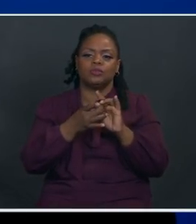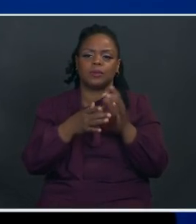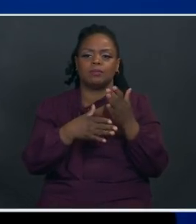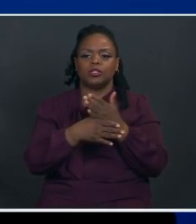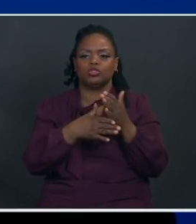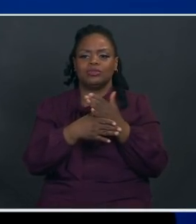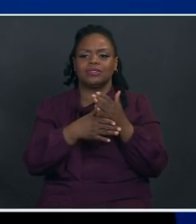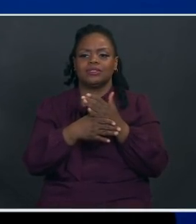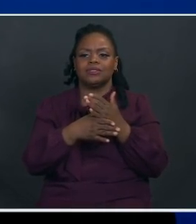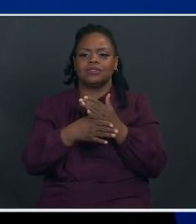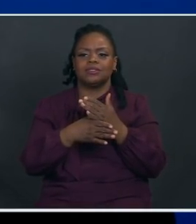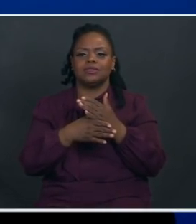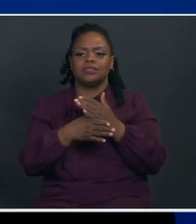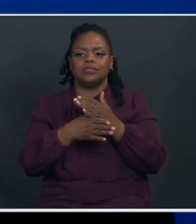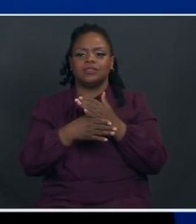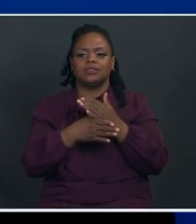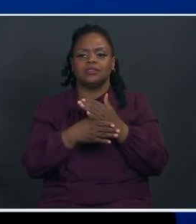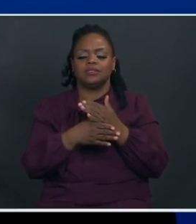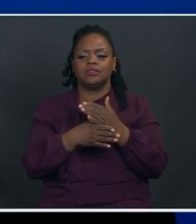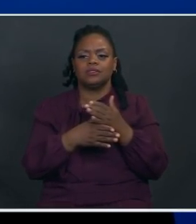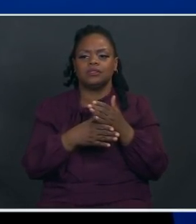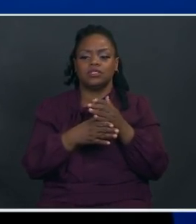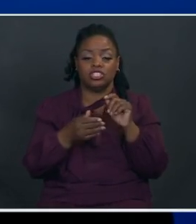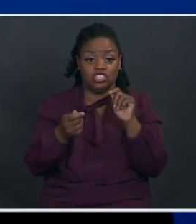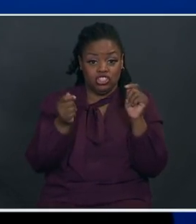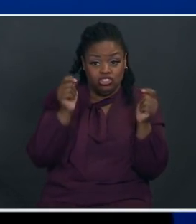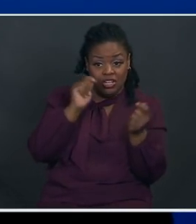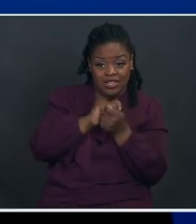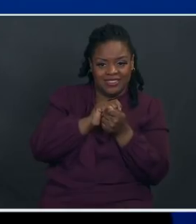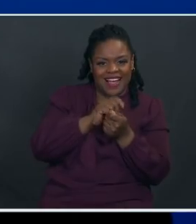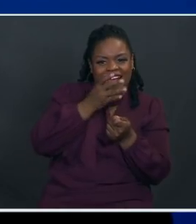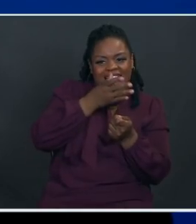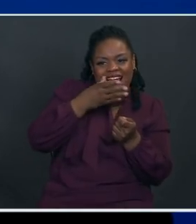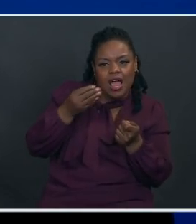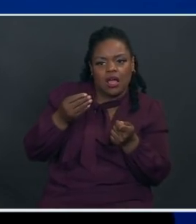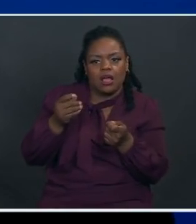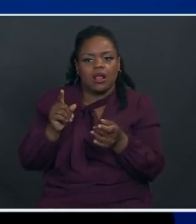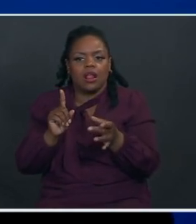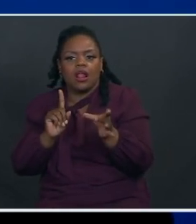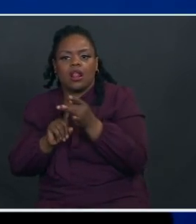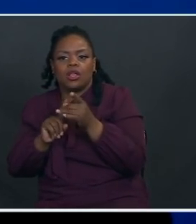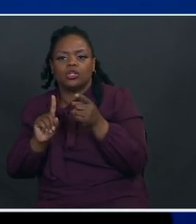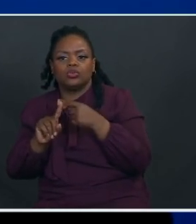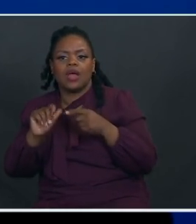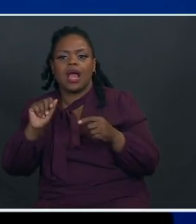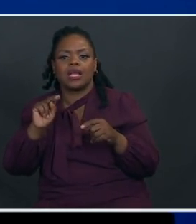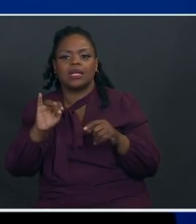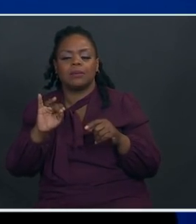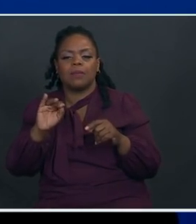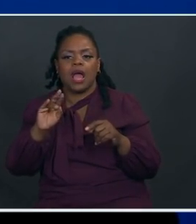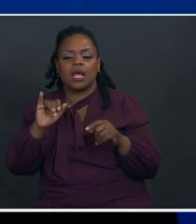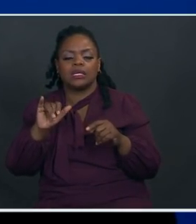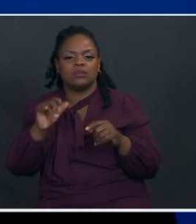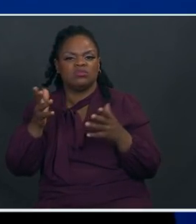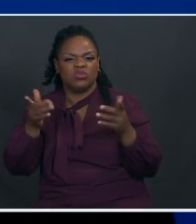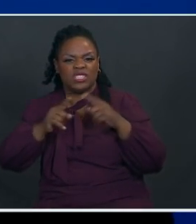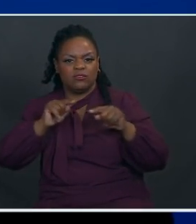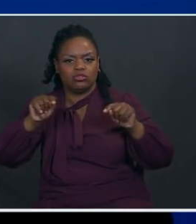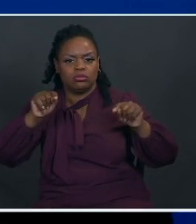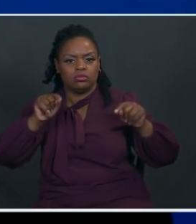and the induction of antibodies by the vaccines that we do? So, supplementing what Dr. Walensky said,